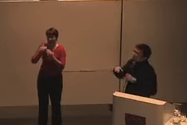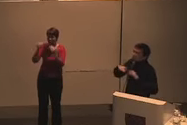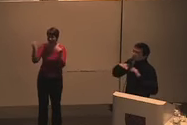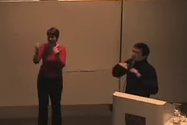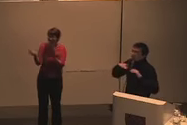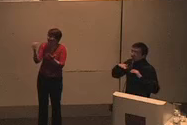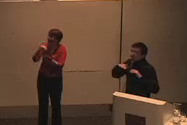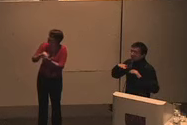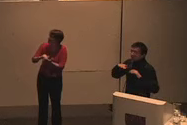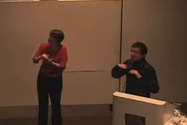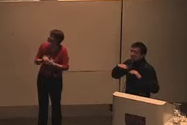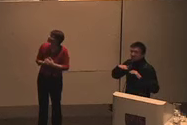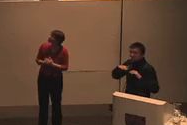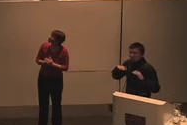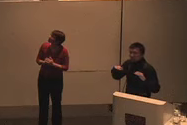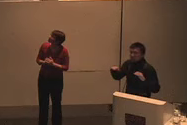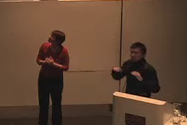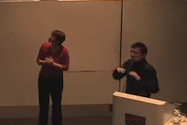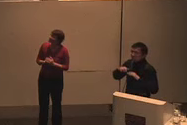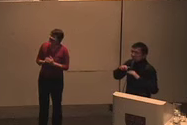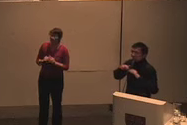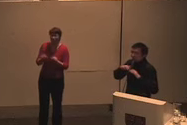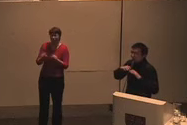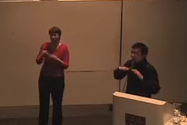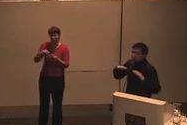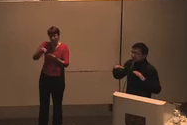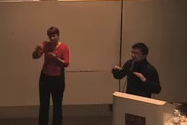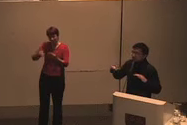And as a result, the ceiling itself